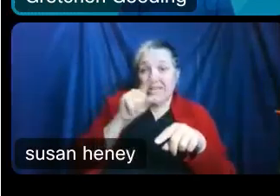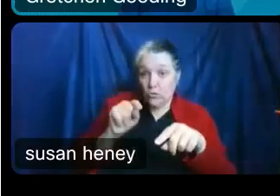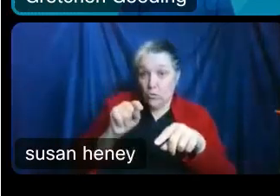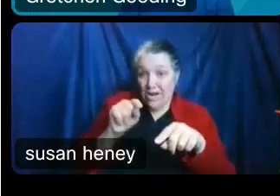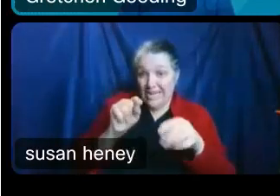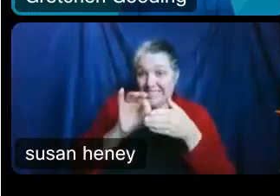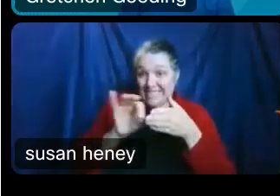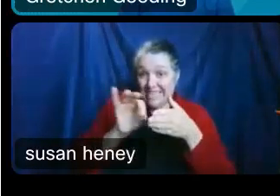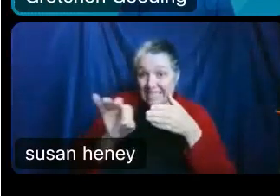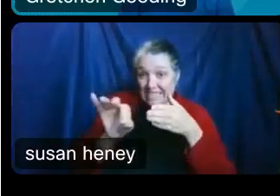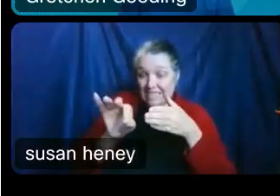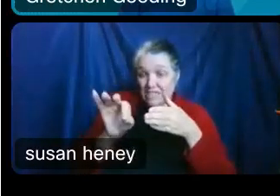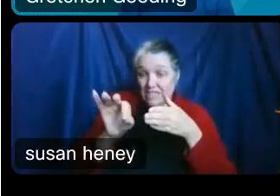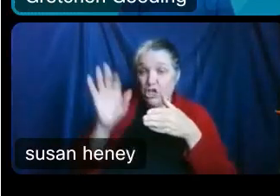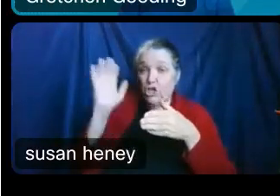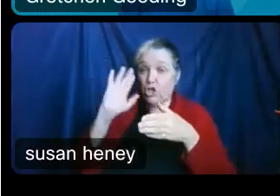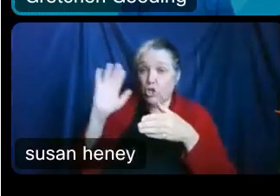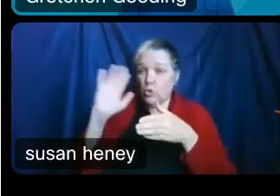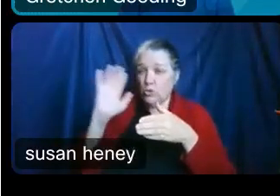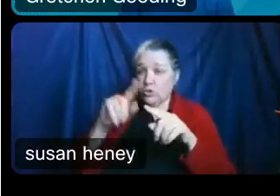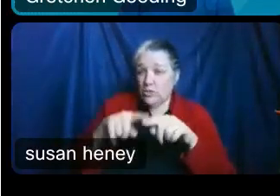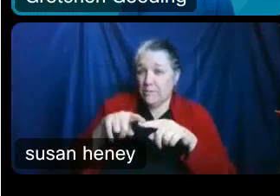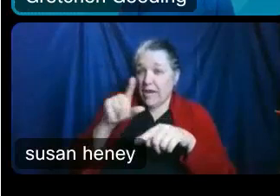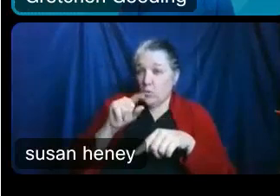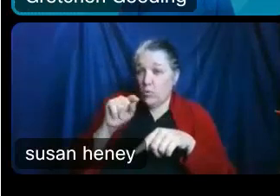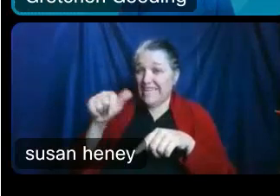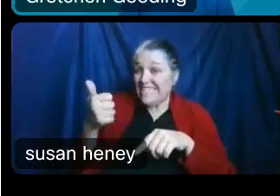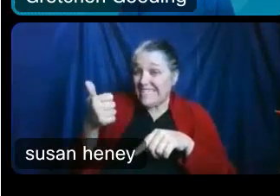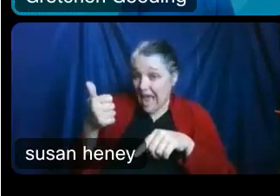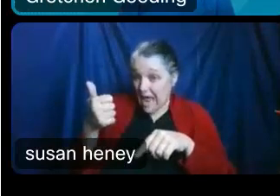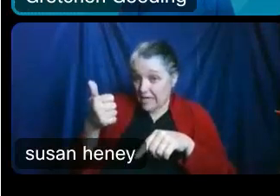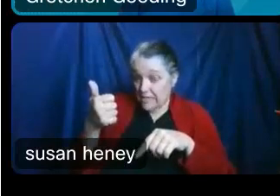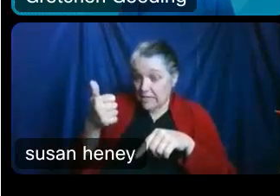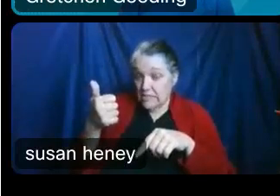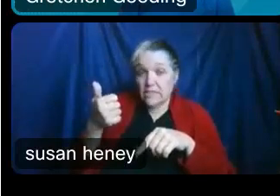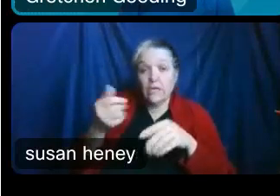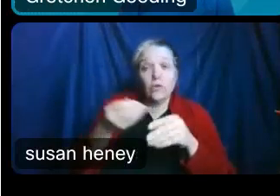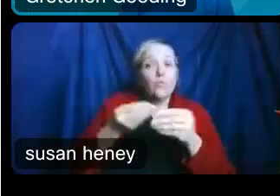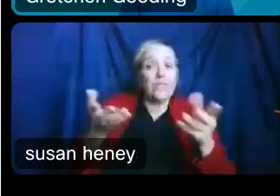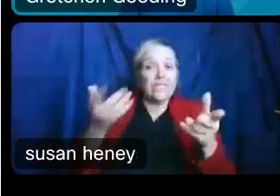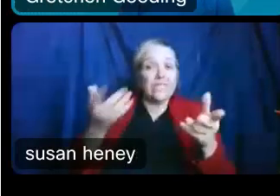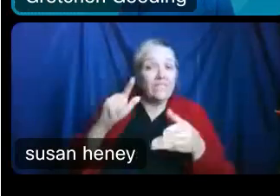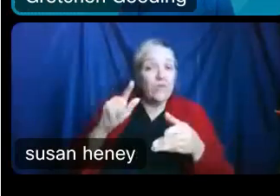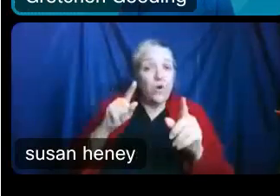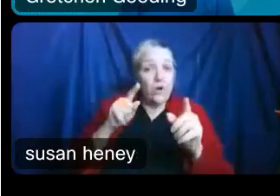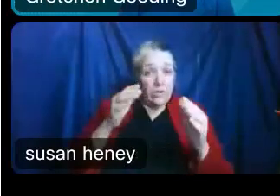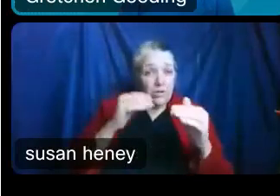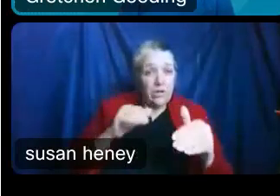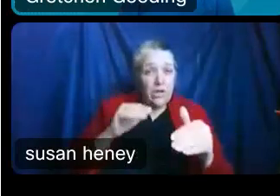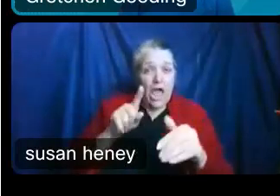on the 2010 census. We released data for the 118th congressional districts in our one-year